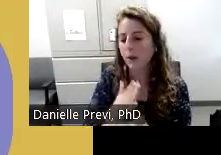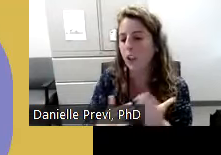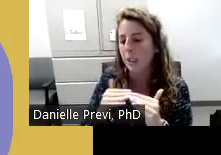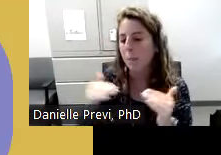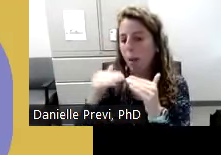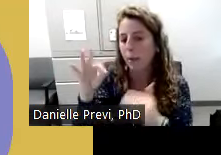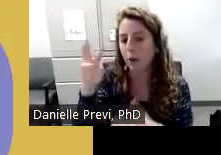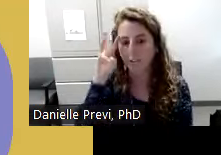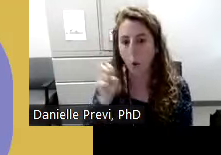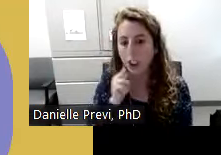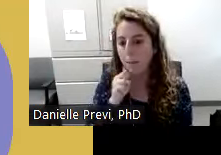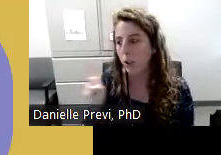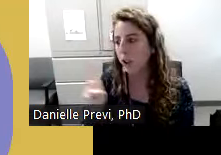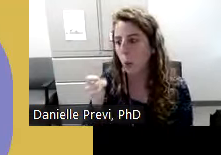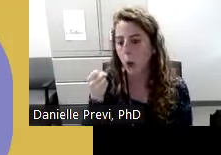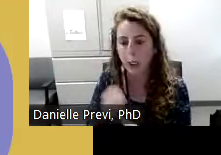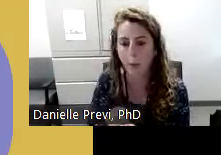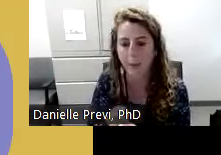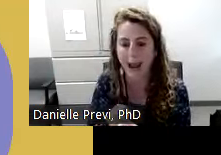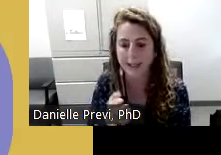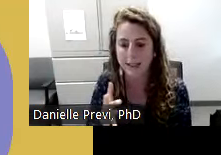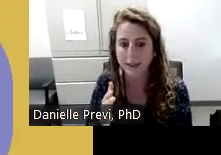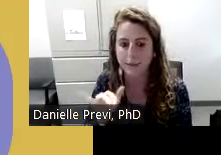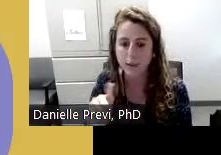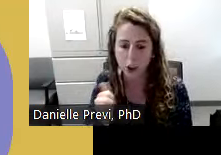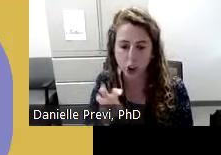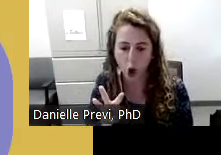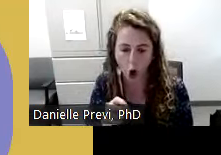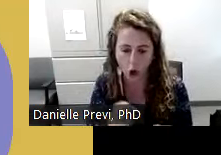like that white forelock. But there are some different degrees of Waardenburg syndrome that